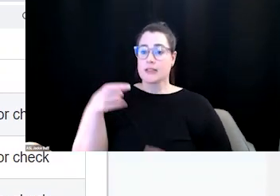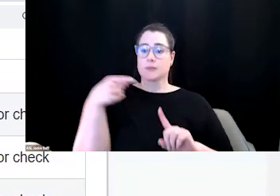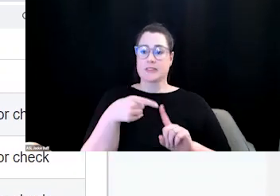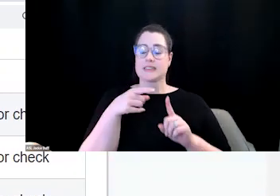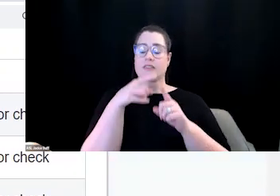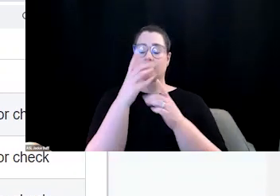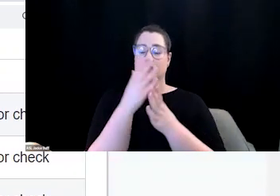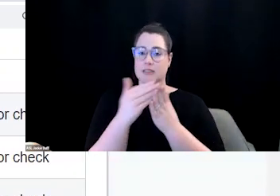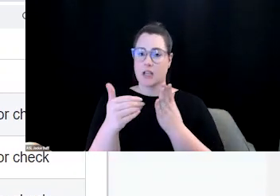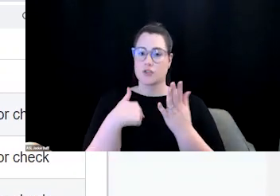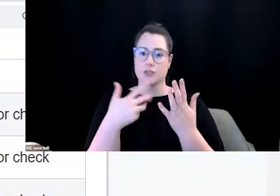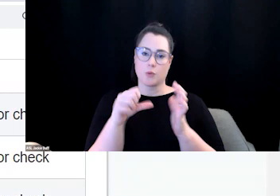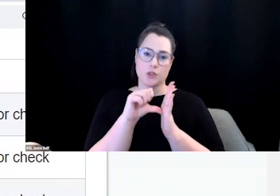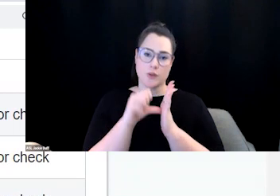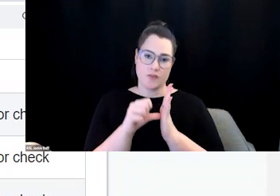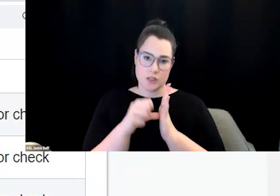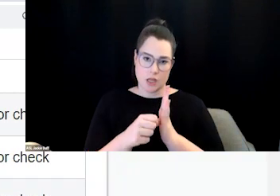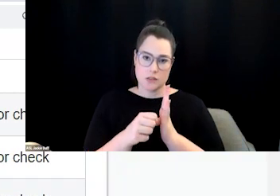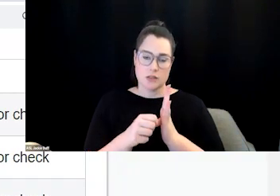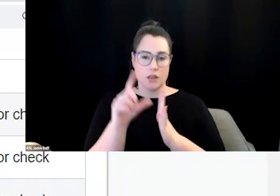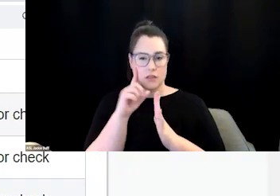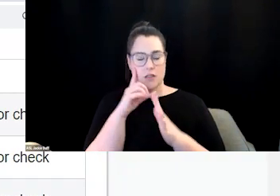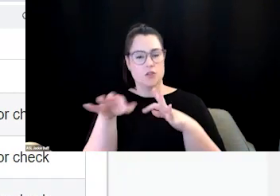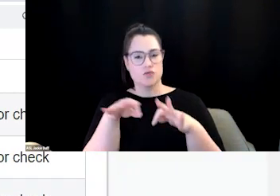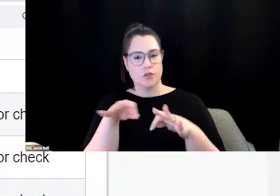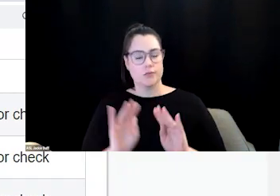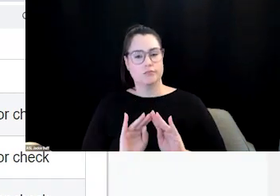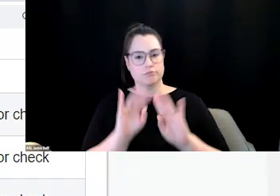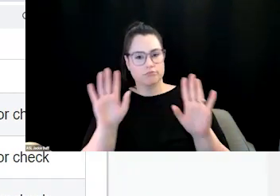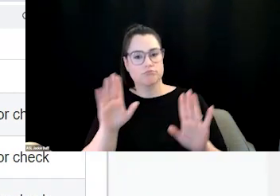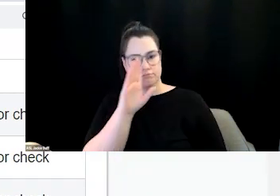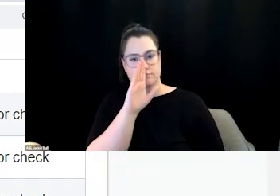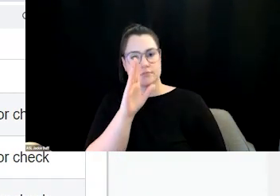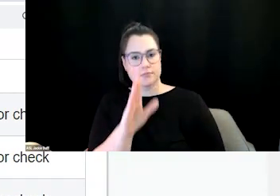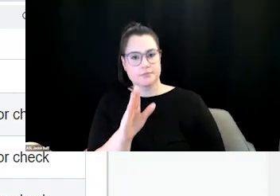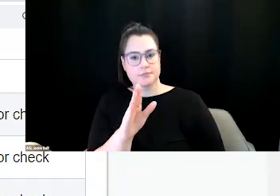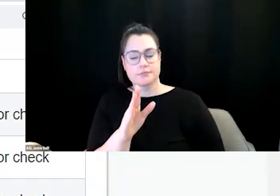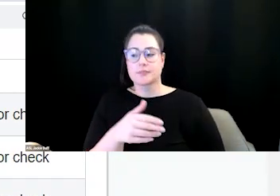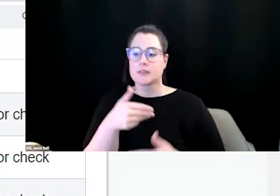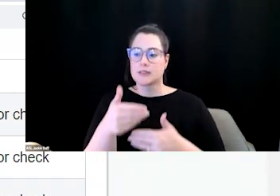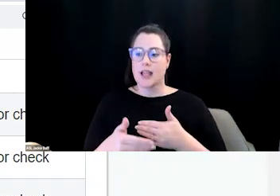I'm hoping the instructions are pretty straightforward for each of the sections. The next thing I would like to show you is just, you know,